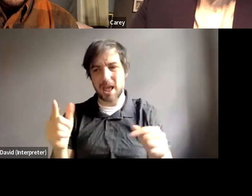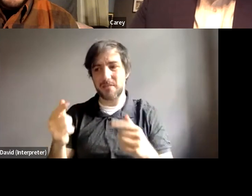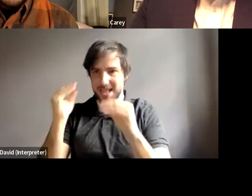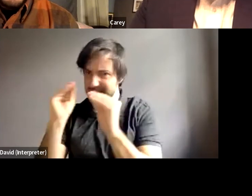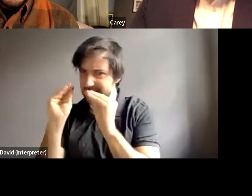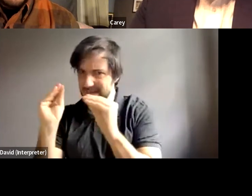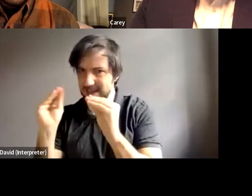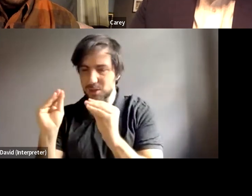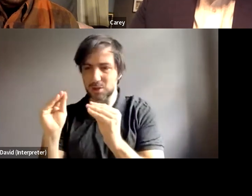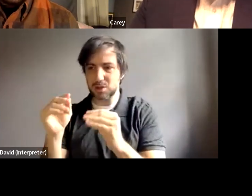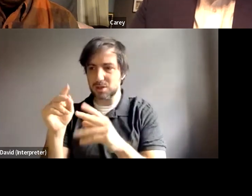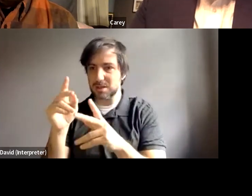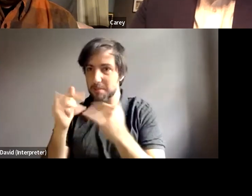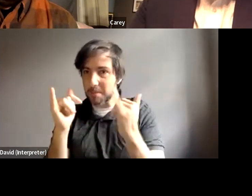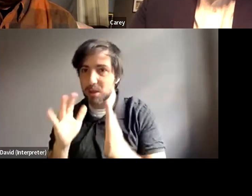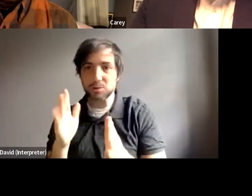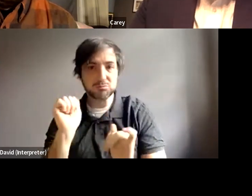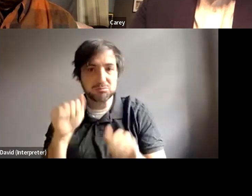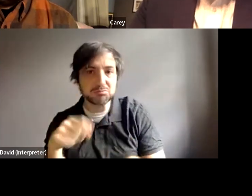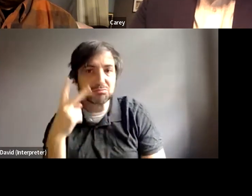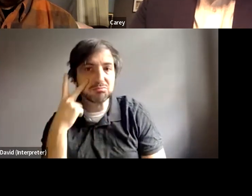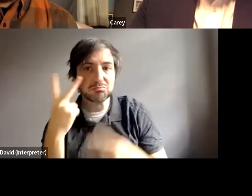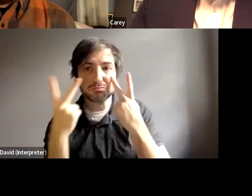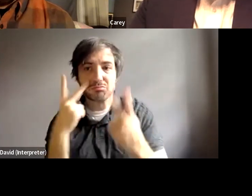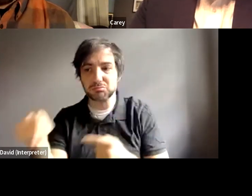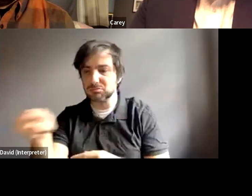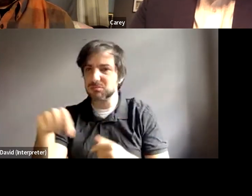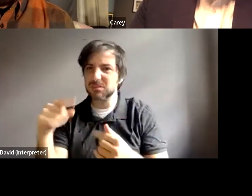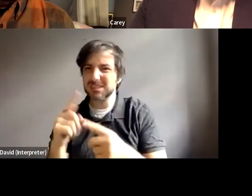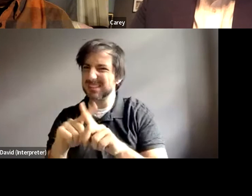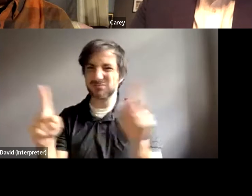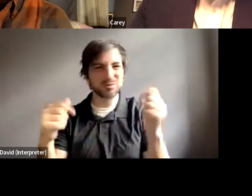hockey community that would benefit them in the long run if they play